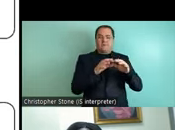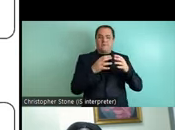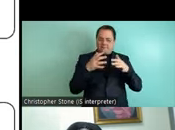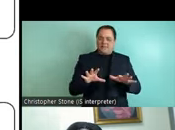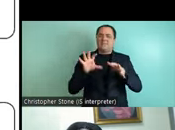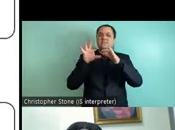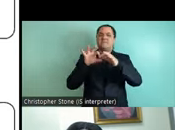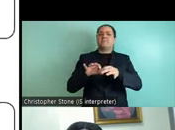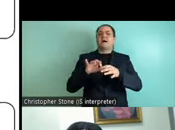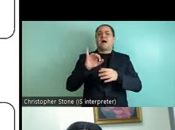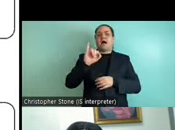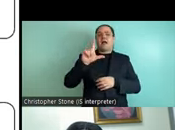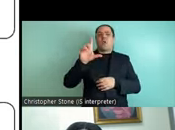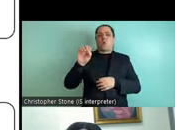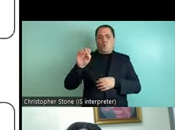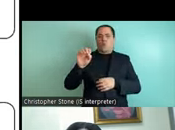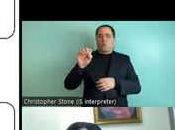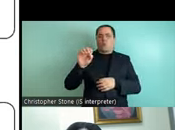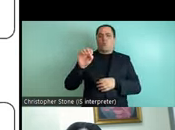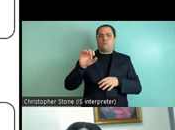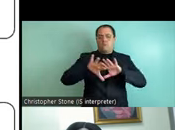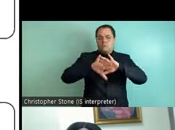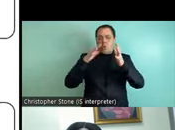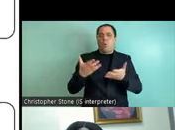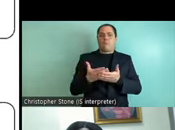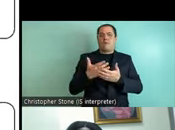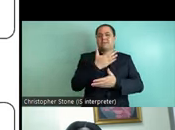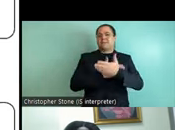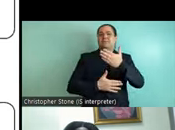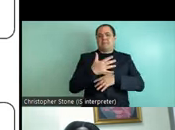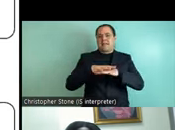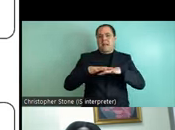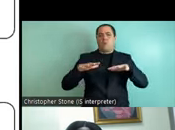in December of, 2021. 11:57:24 We've also joined the Nigerian partnership